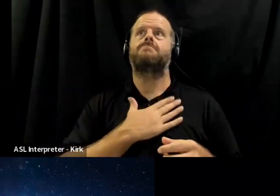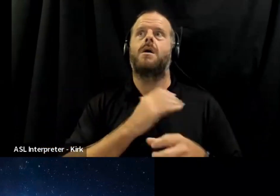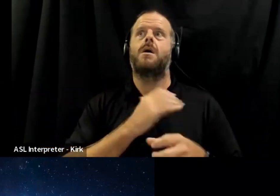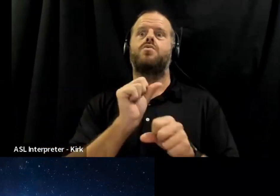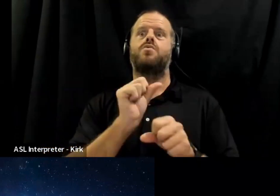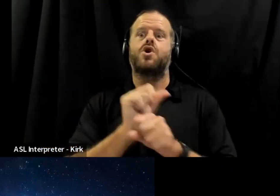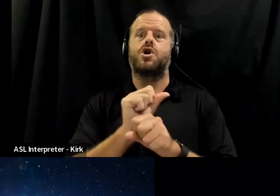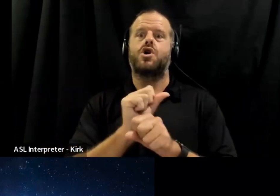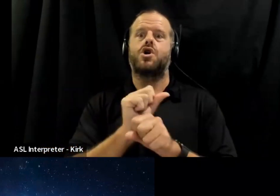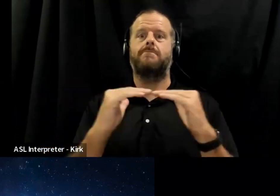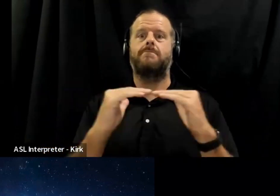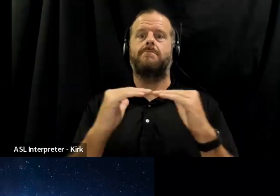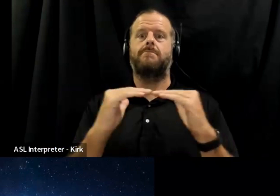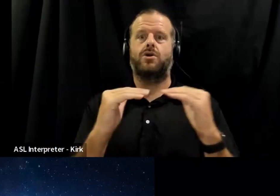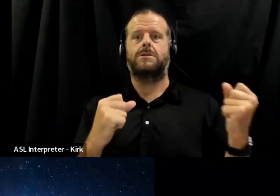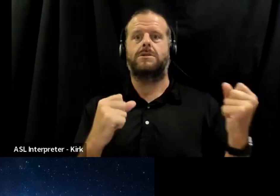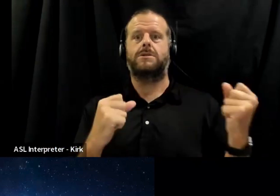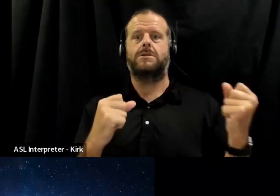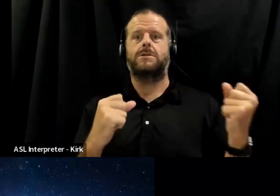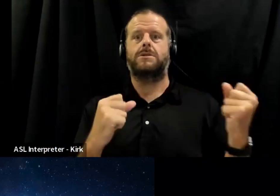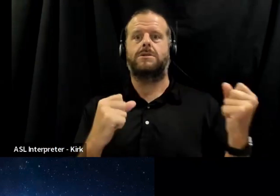supporting me sometimes from moment to moment.